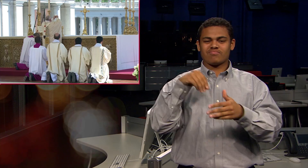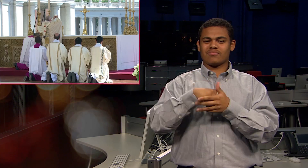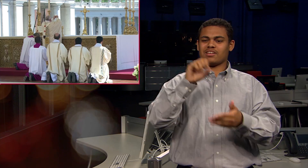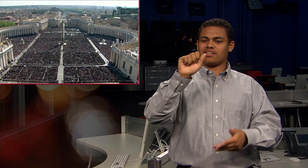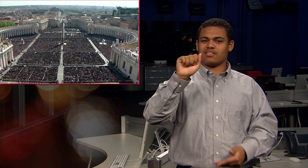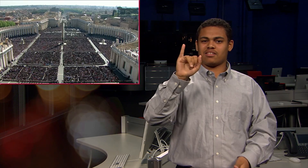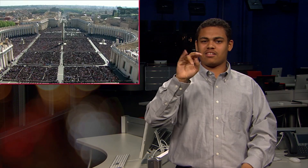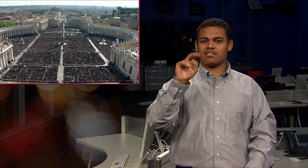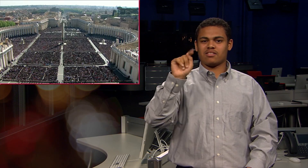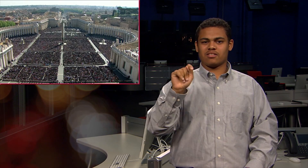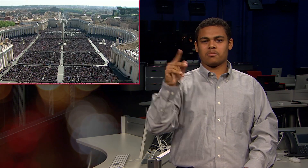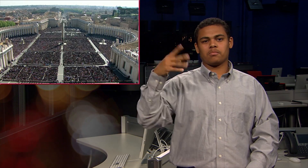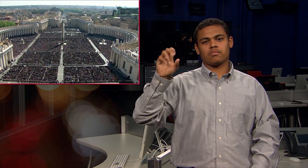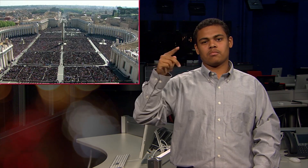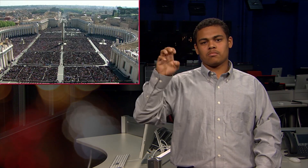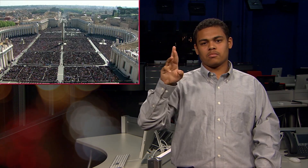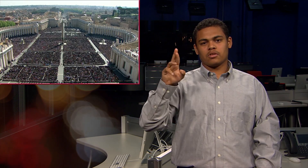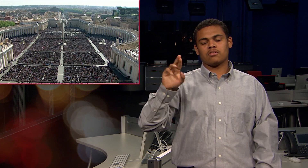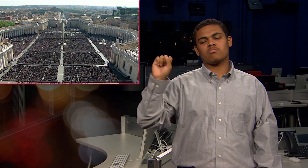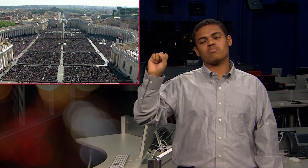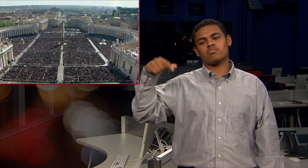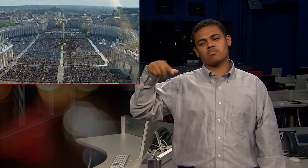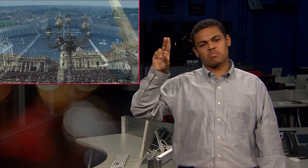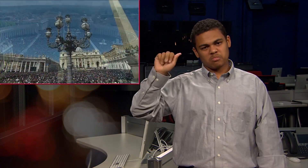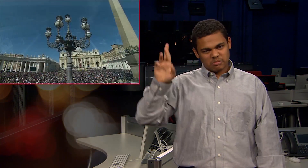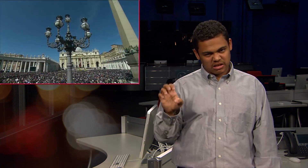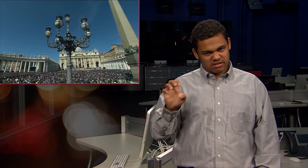ON THE CHRISTIAN CALENDAR.